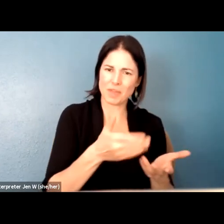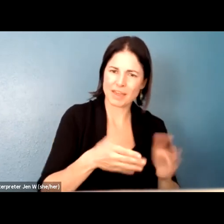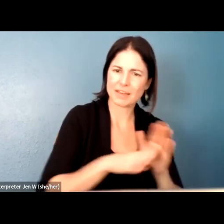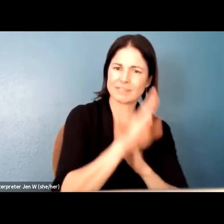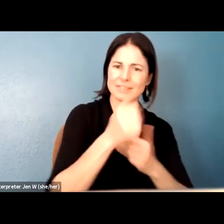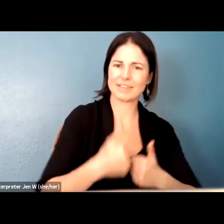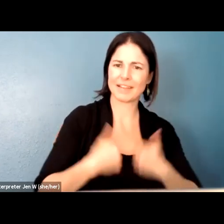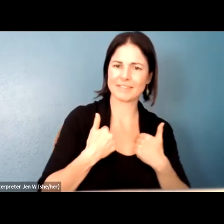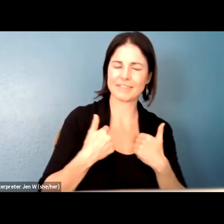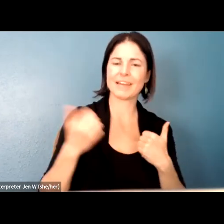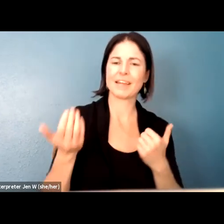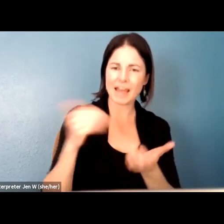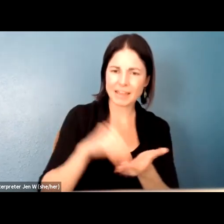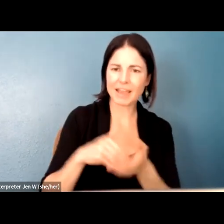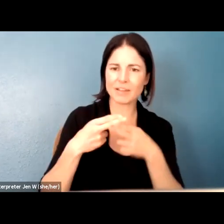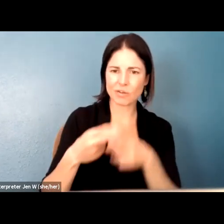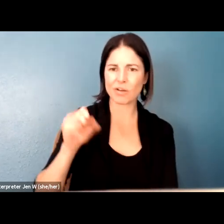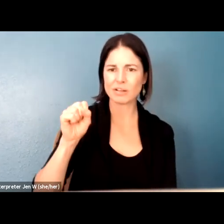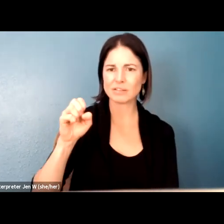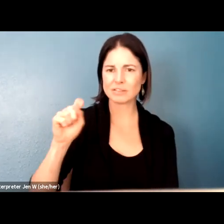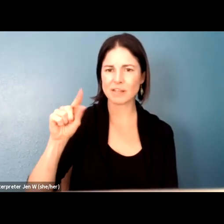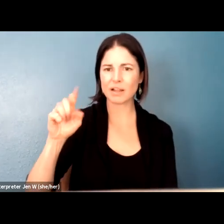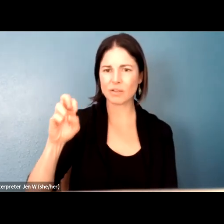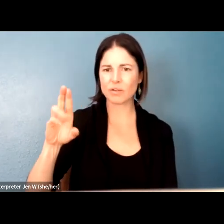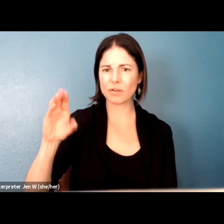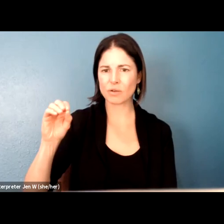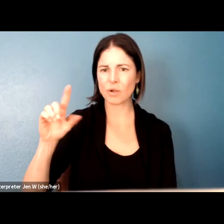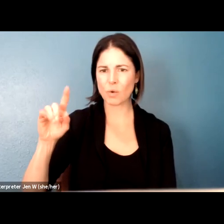colonialism in our lives. I want to thank every collective